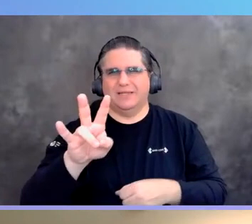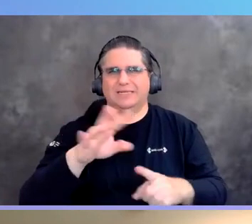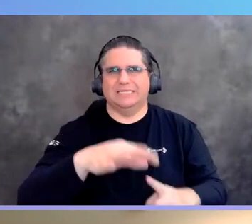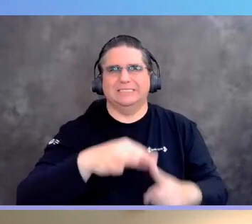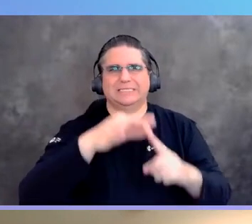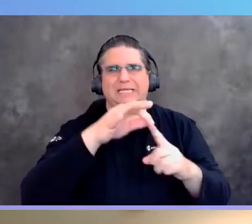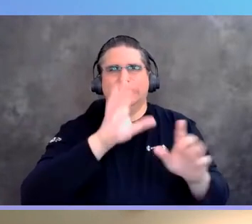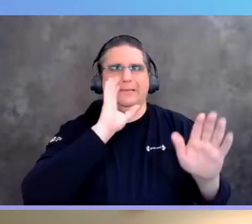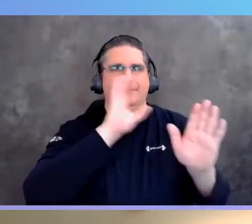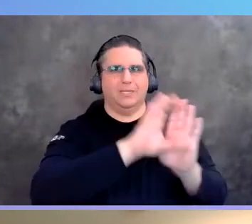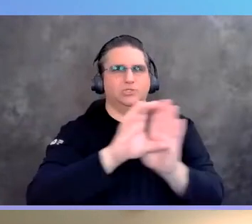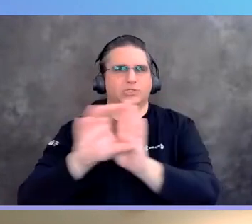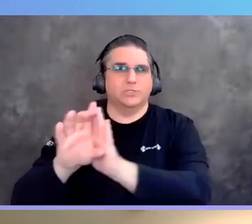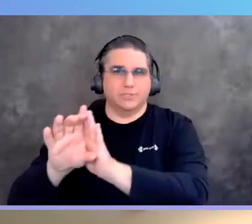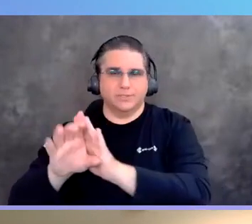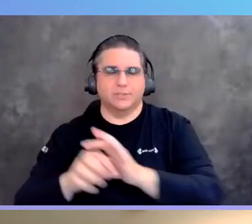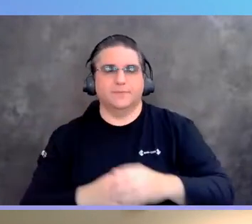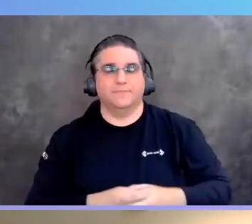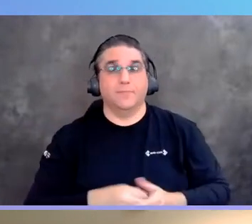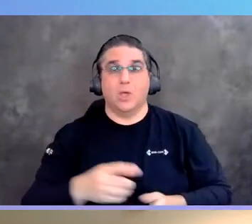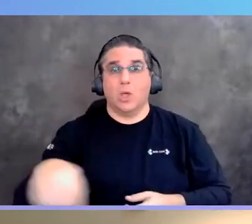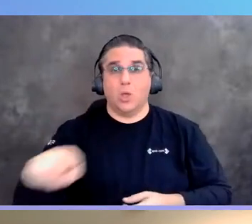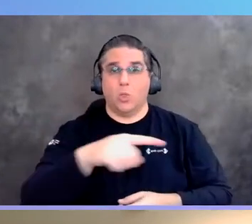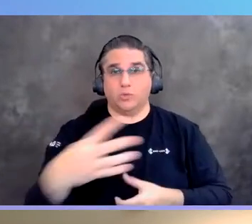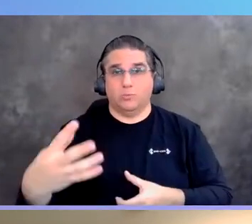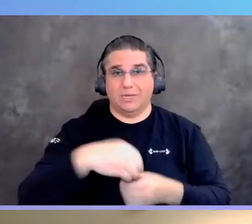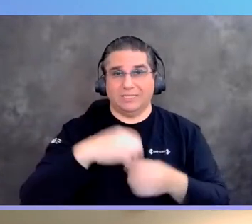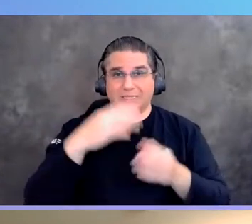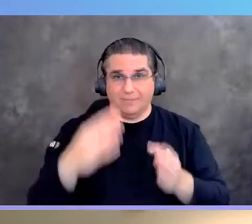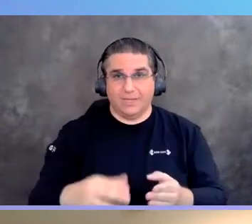these of those participants, four identified as blind, one